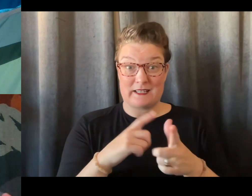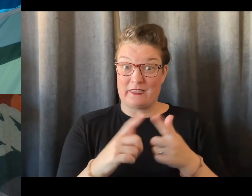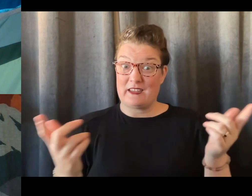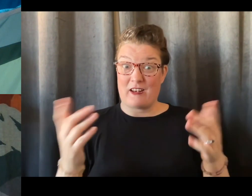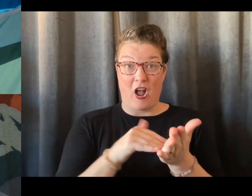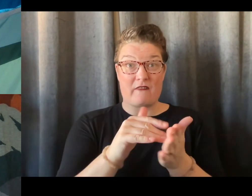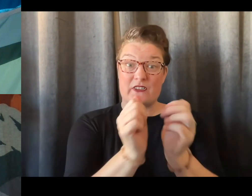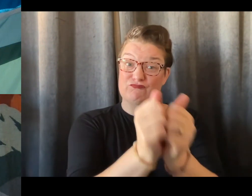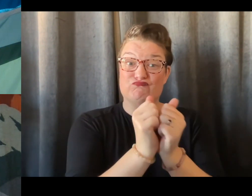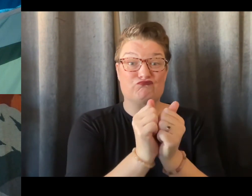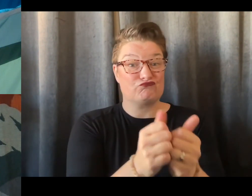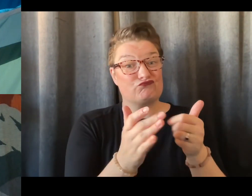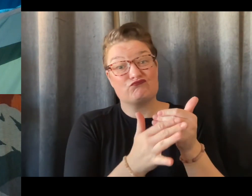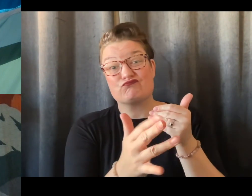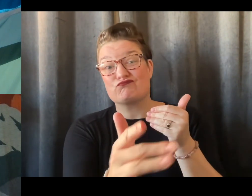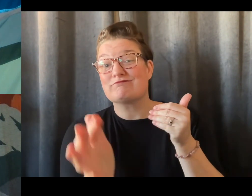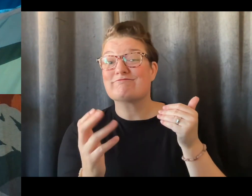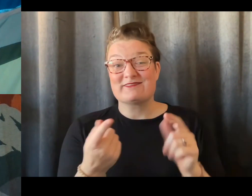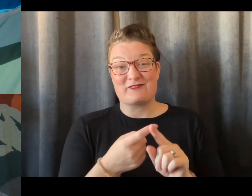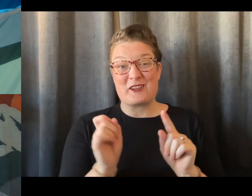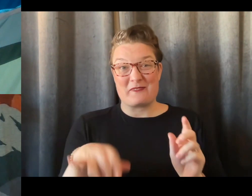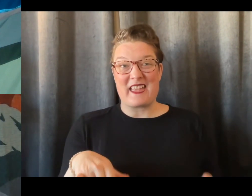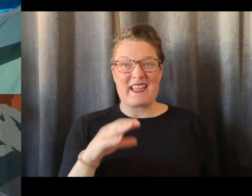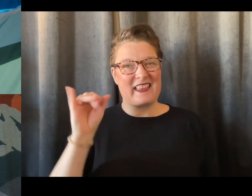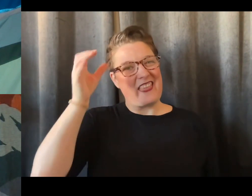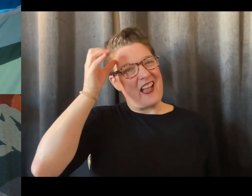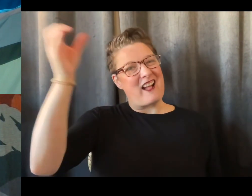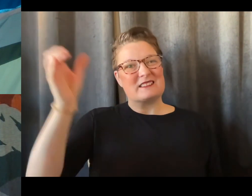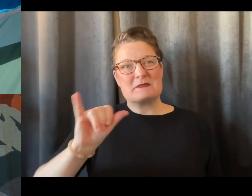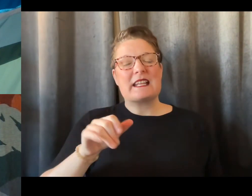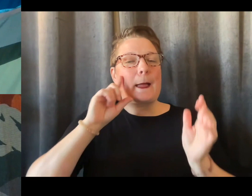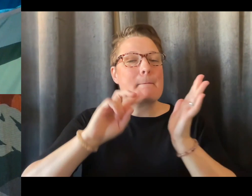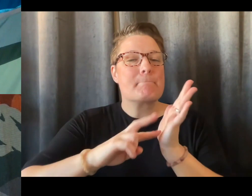Um, and yeah, the idea that it's like, your meant-to-be person, um,